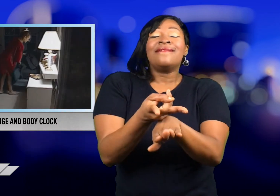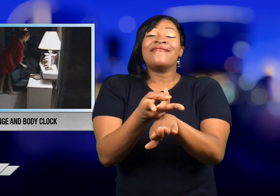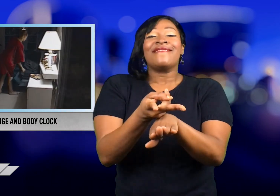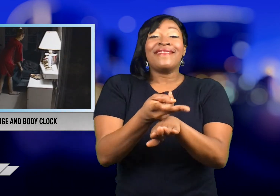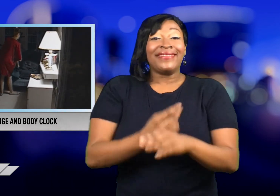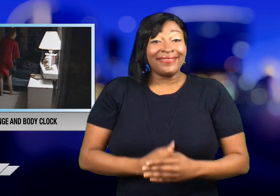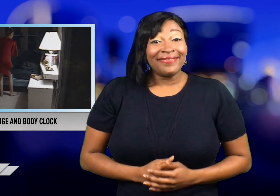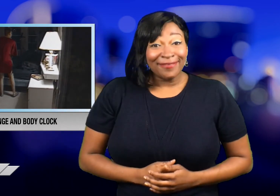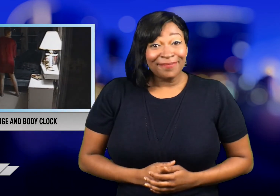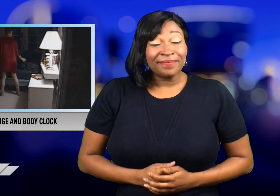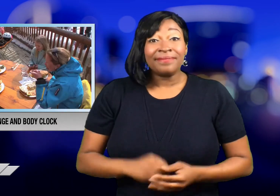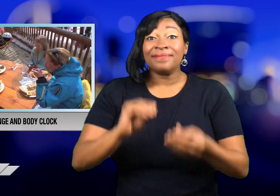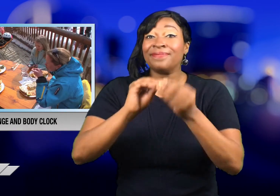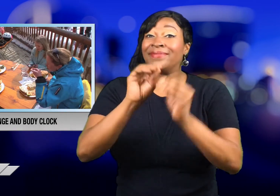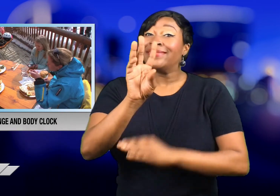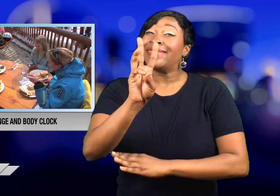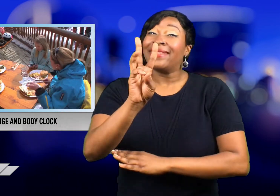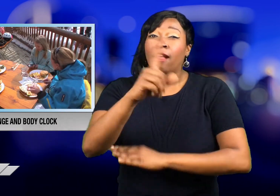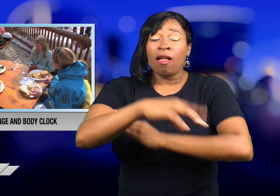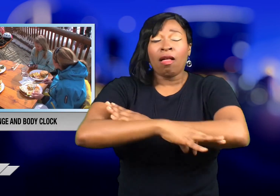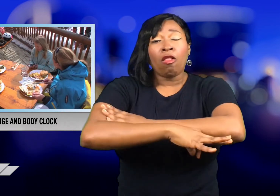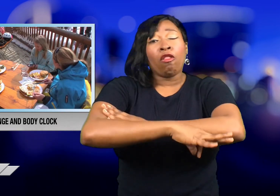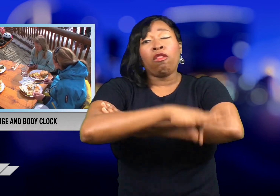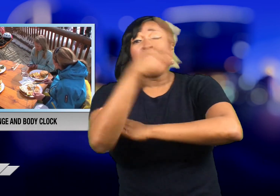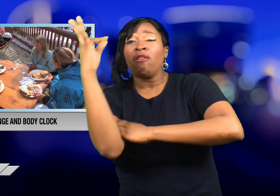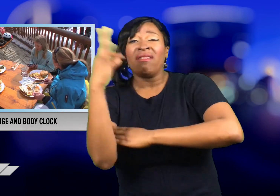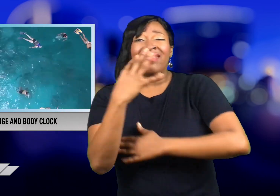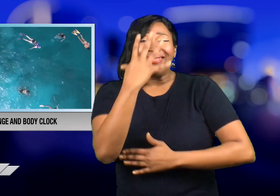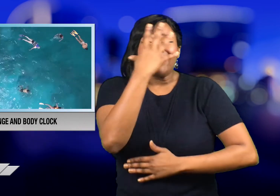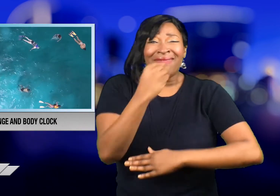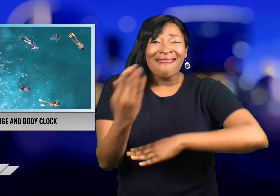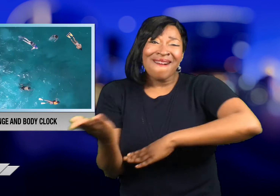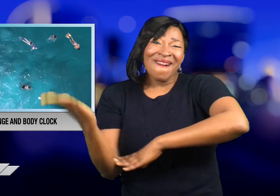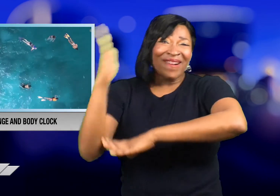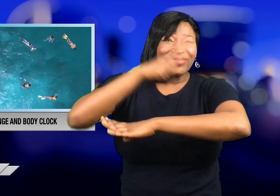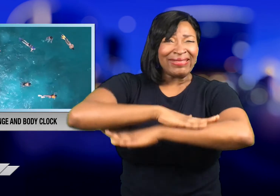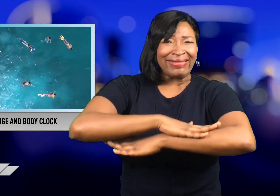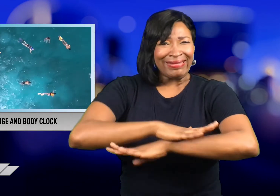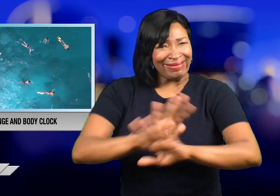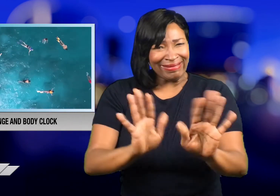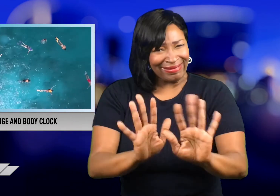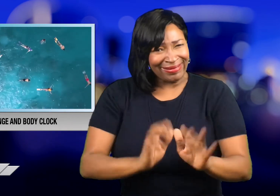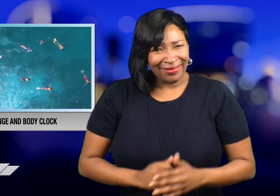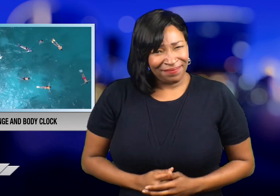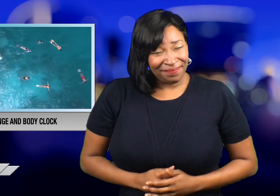Don't oversleep or stay in bed all day.